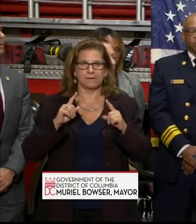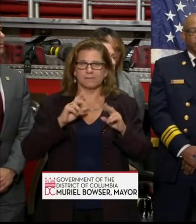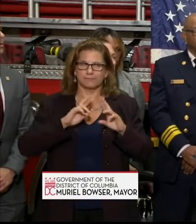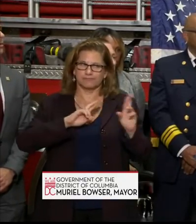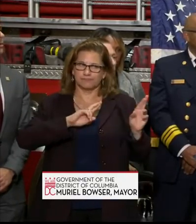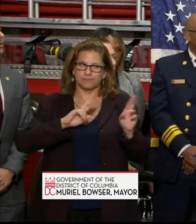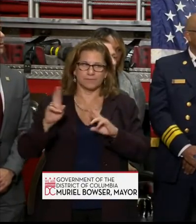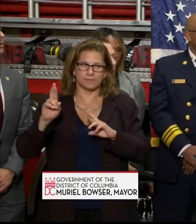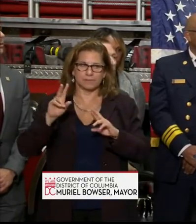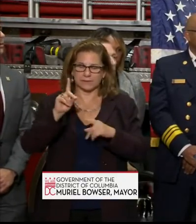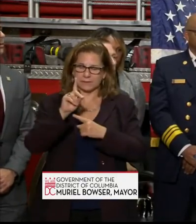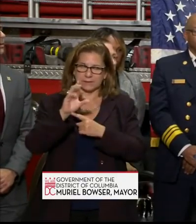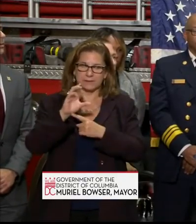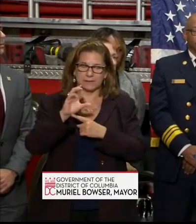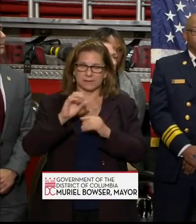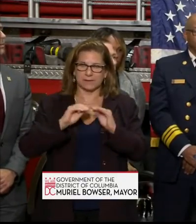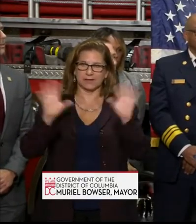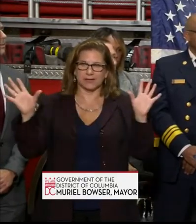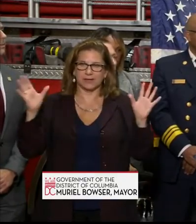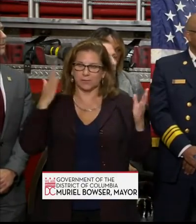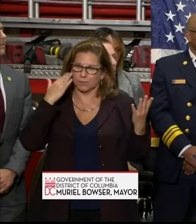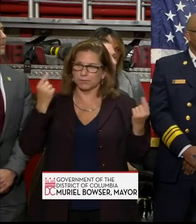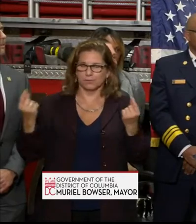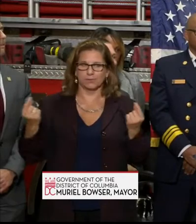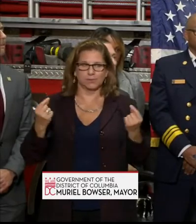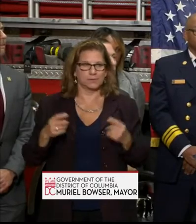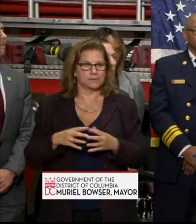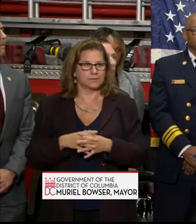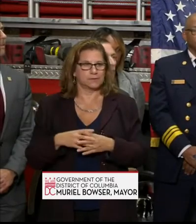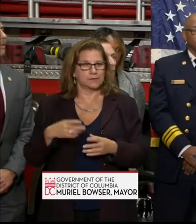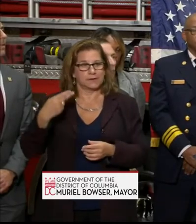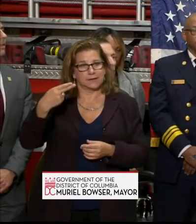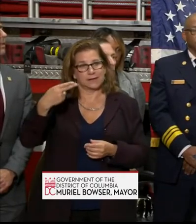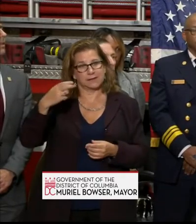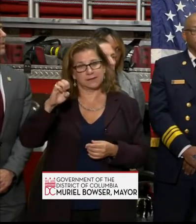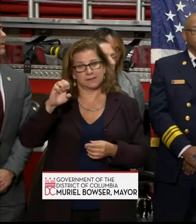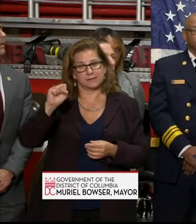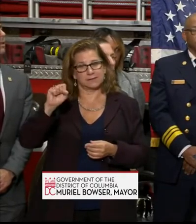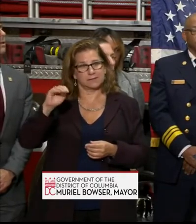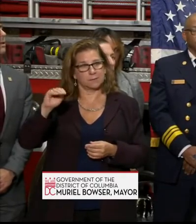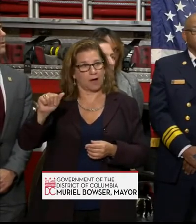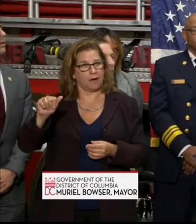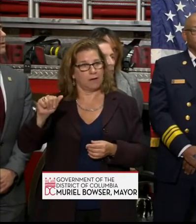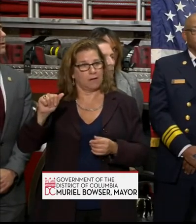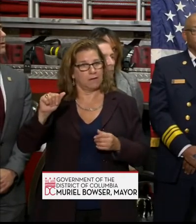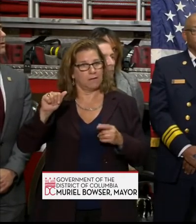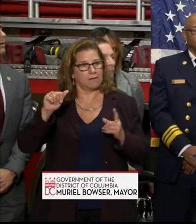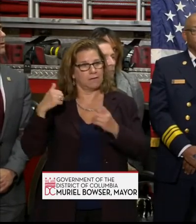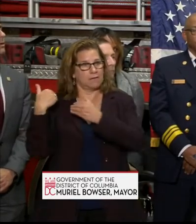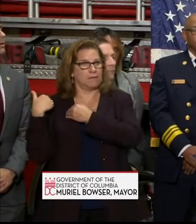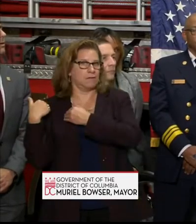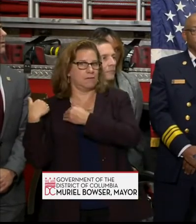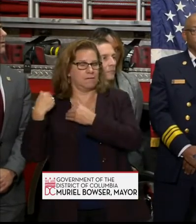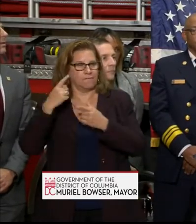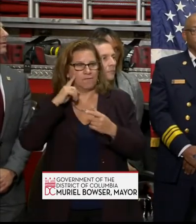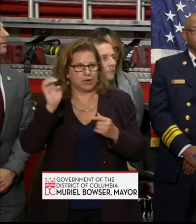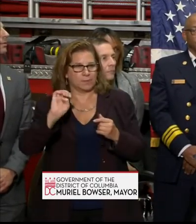IN THE CLEAR. HSEMA IS ALSO PREPARING THE DISTRICT'S EMERGENCY OPERATIONS CENTER FOR EXTENDED RESPONSE AND